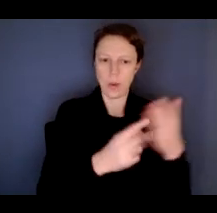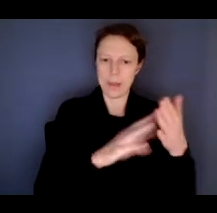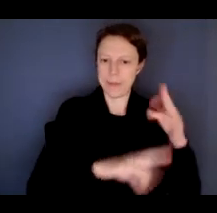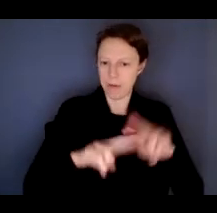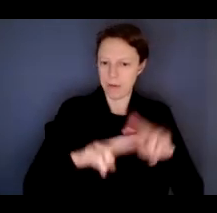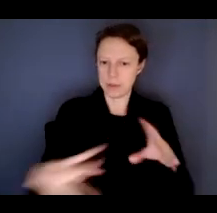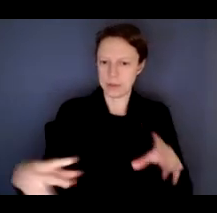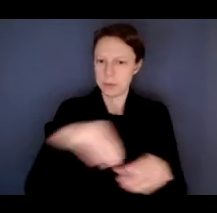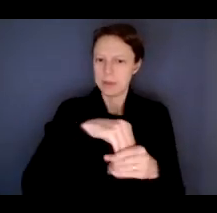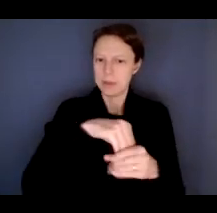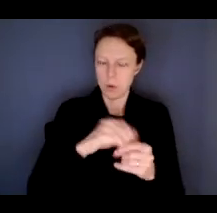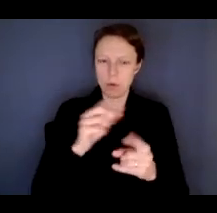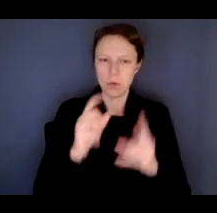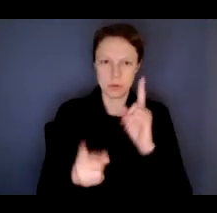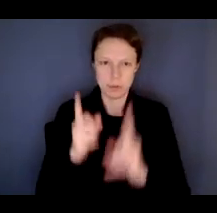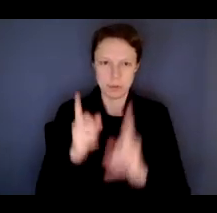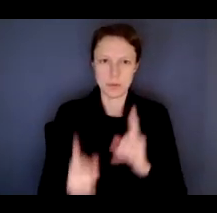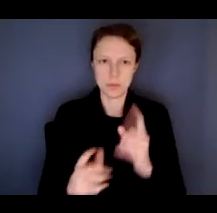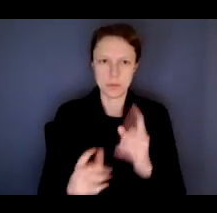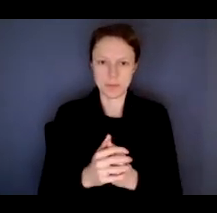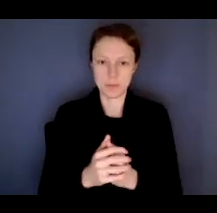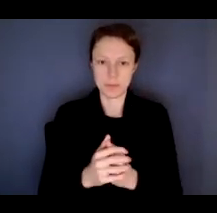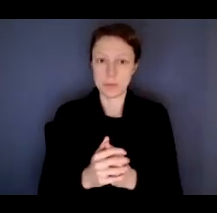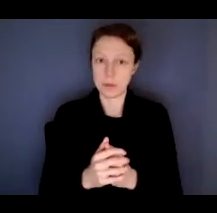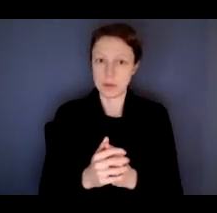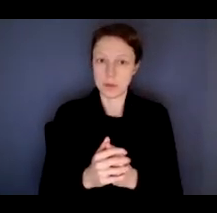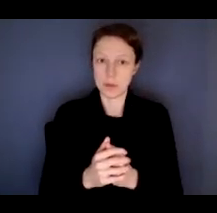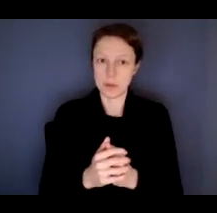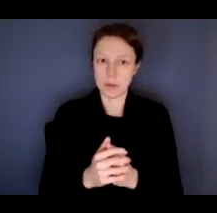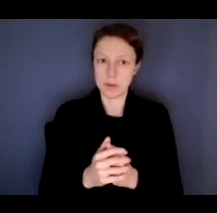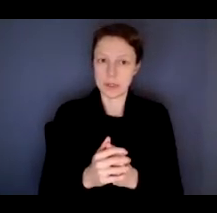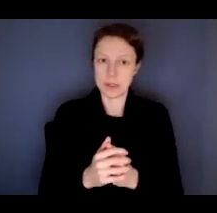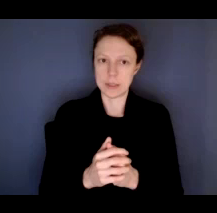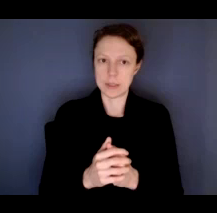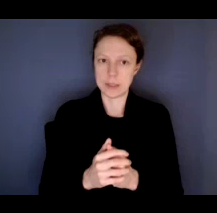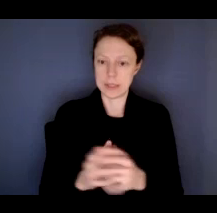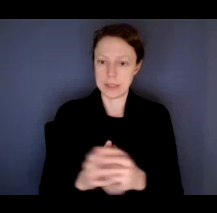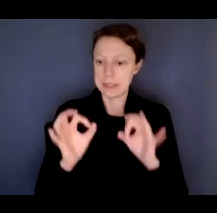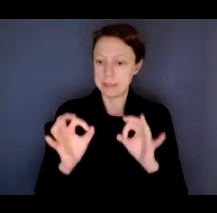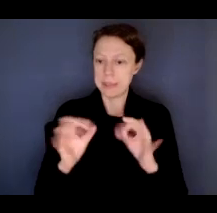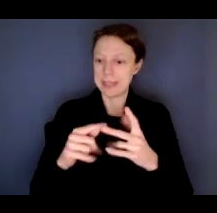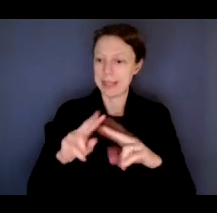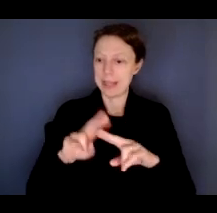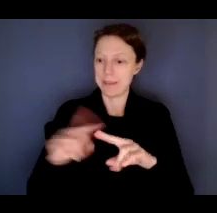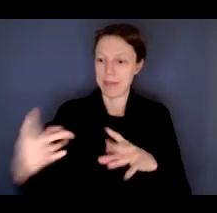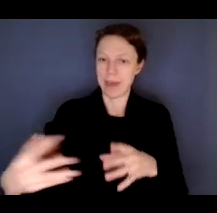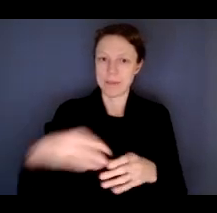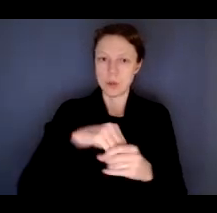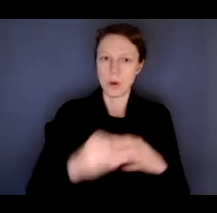have been joined to the proceedings as a nonparty participant under section 113 of the Child